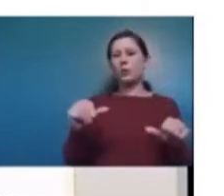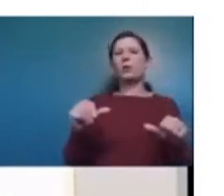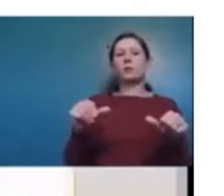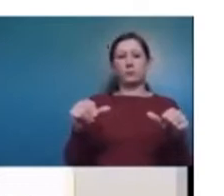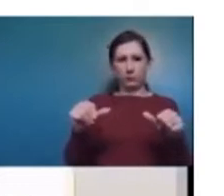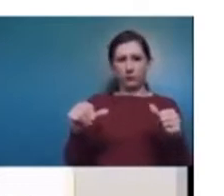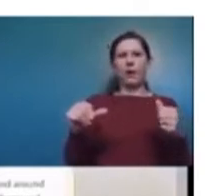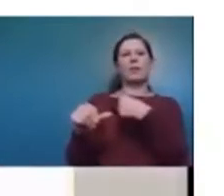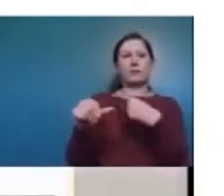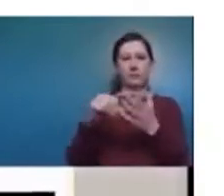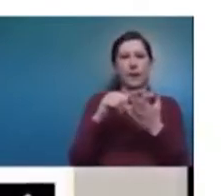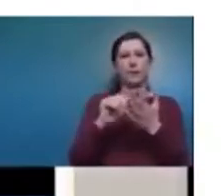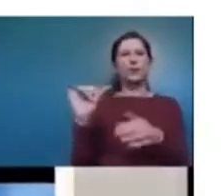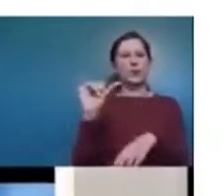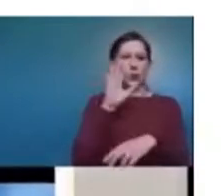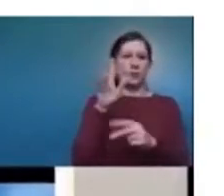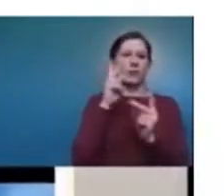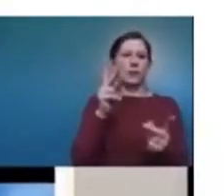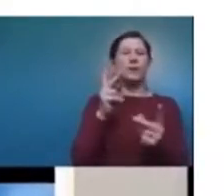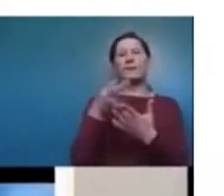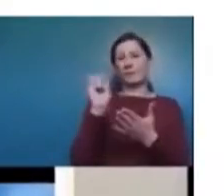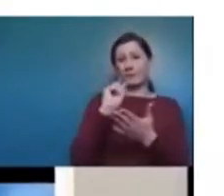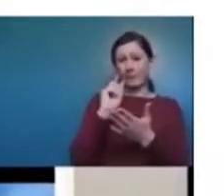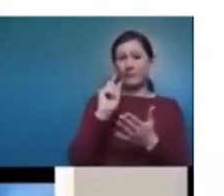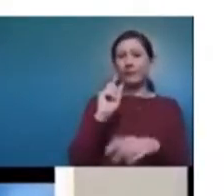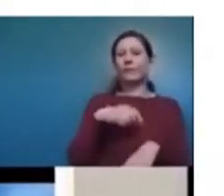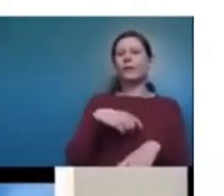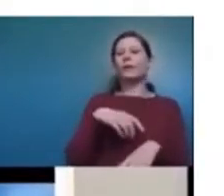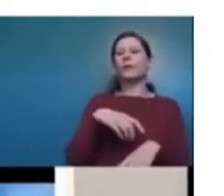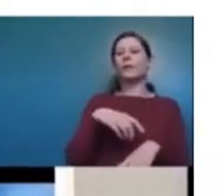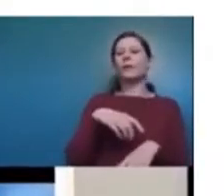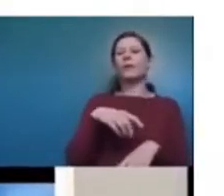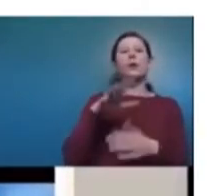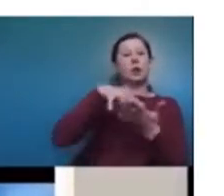this page as well. So here is last week's A to zoo, Learn the ASL alphabet.